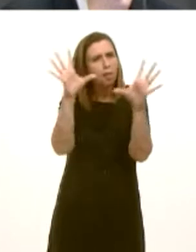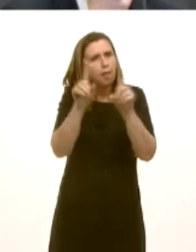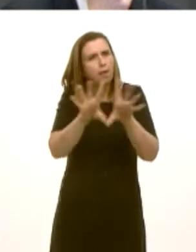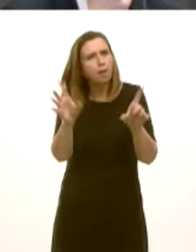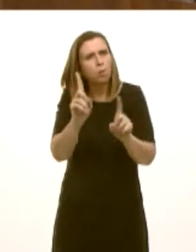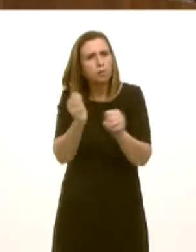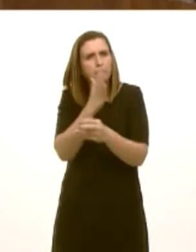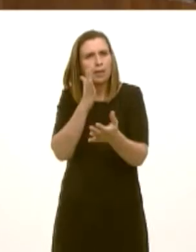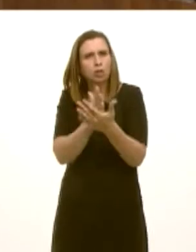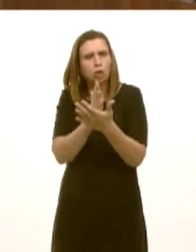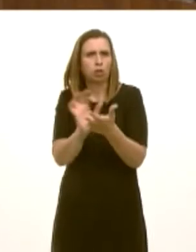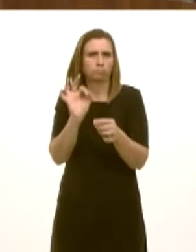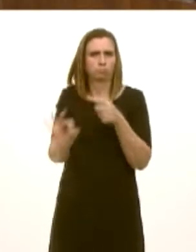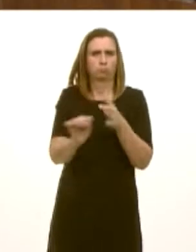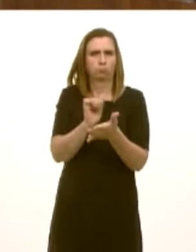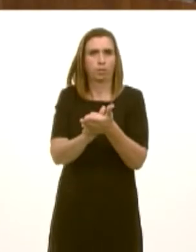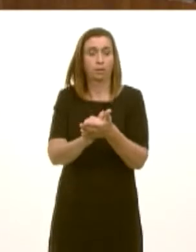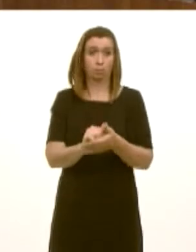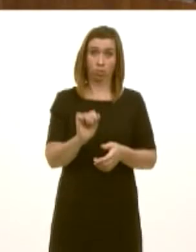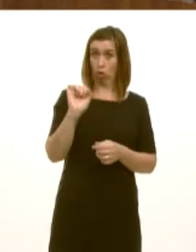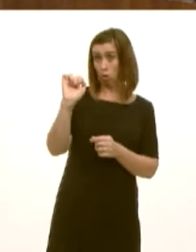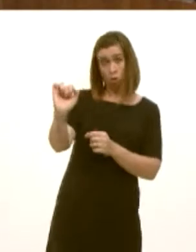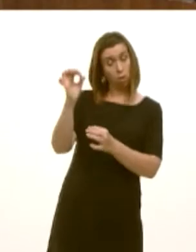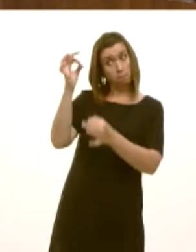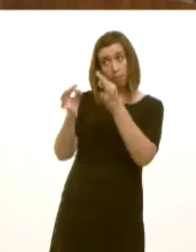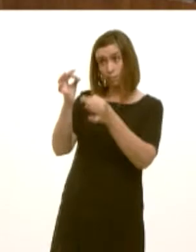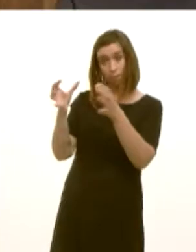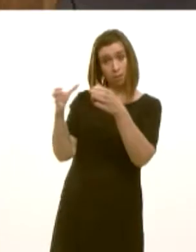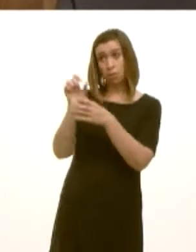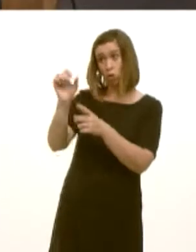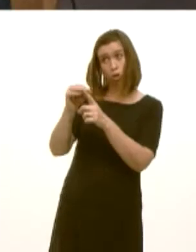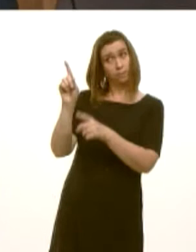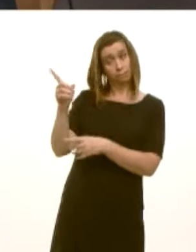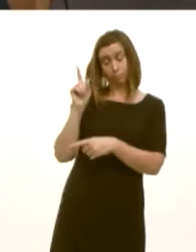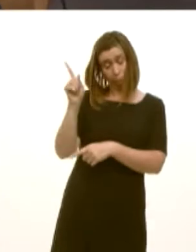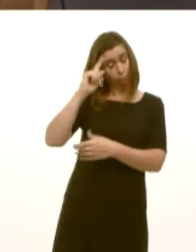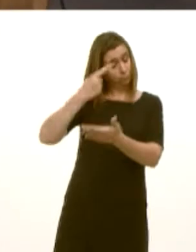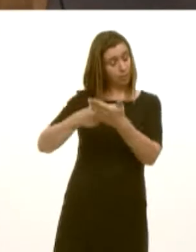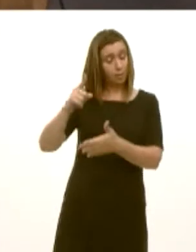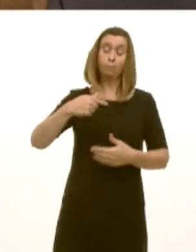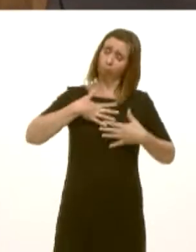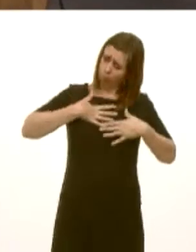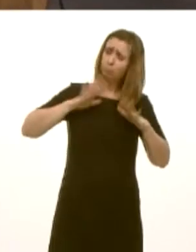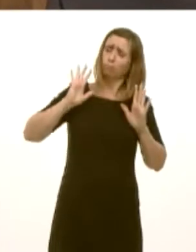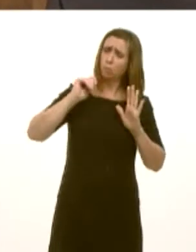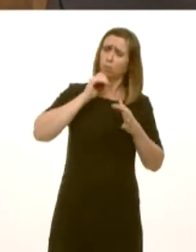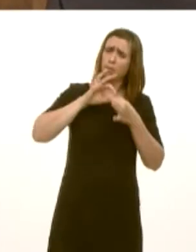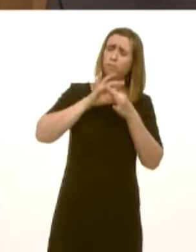Carwyn Jones: Look, this is your partyís decision, not mine. We will work, of course, with the police and crime commissionersóof course we willóand the police services.